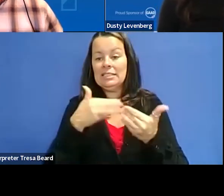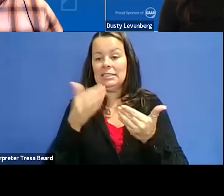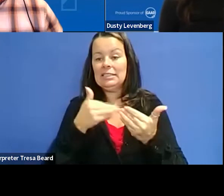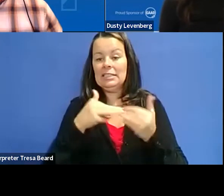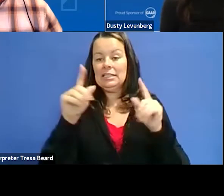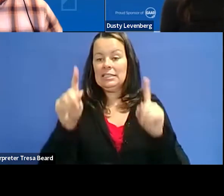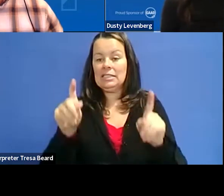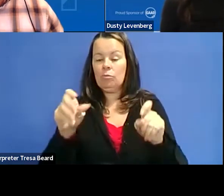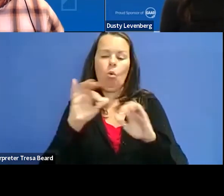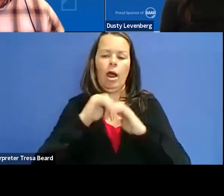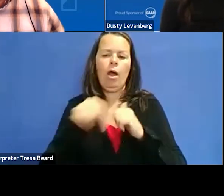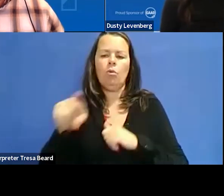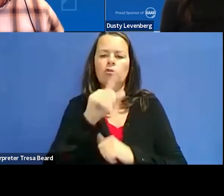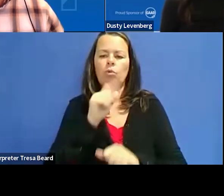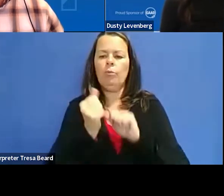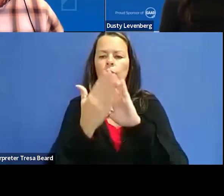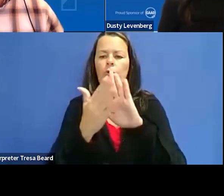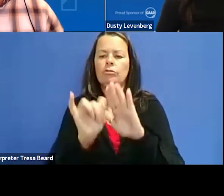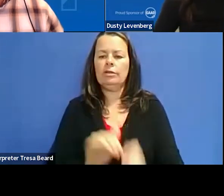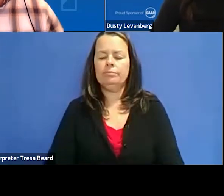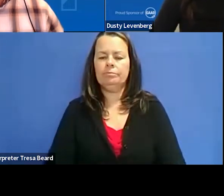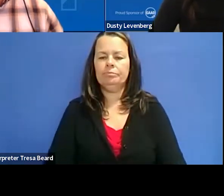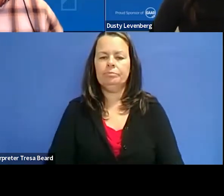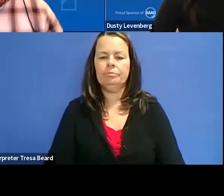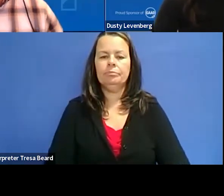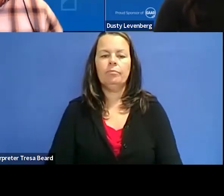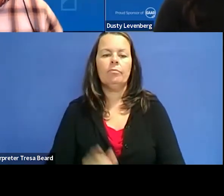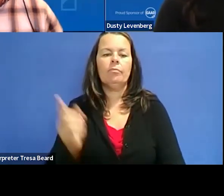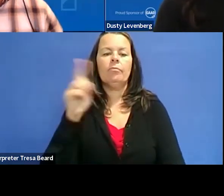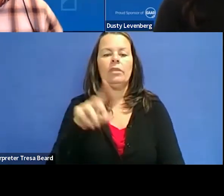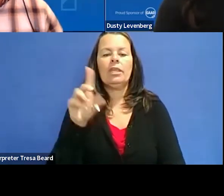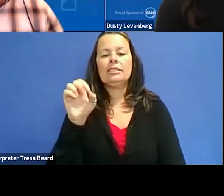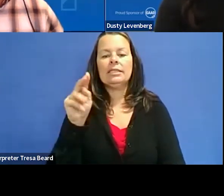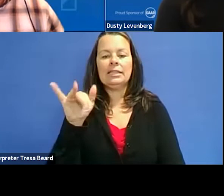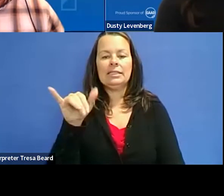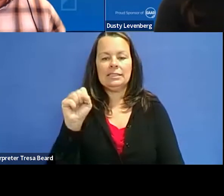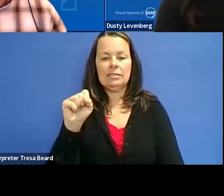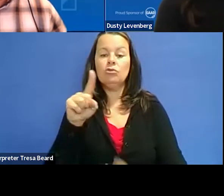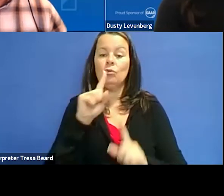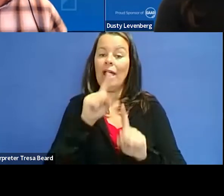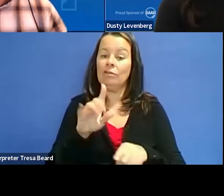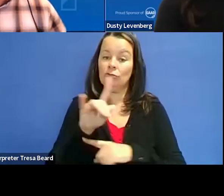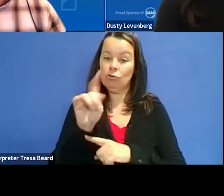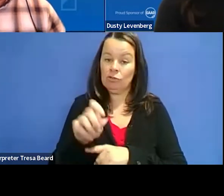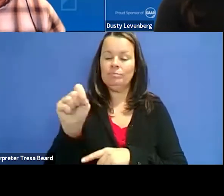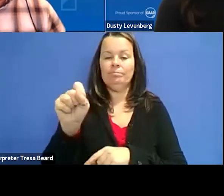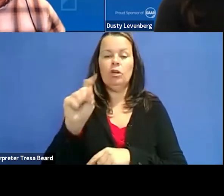Dennis Lembree: Well, to answer your question directly, yes, we only tested the screen readers.